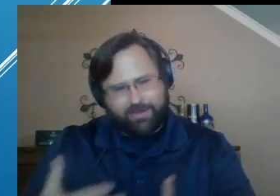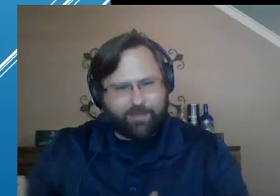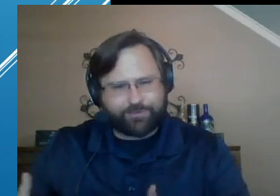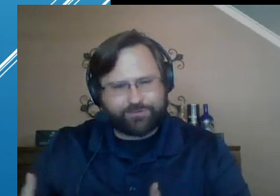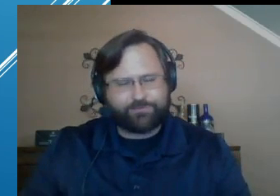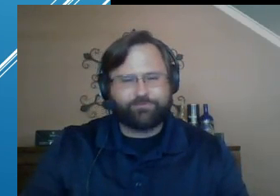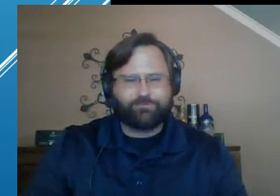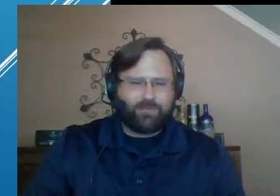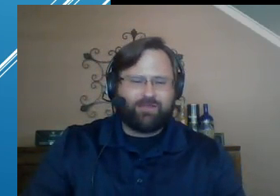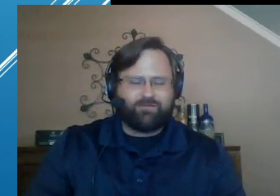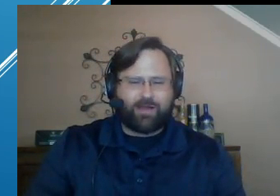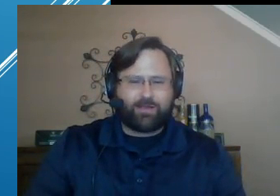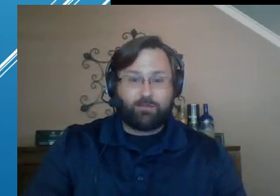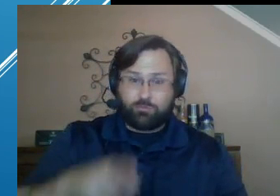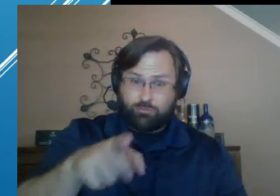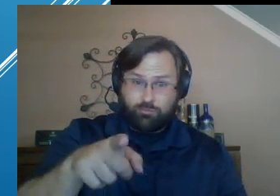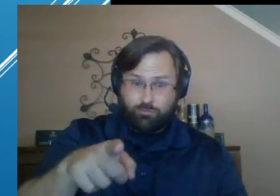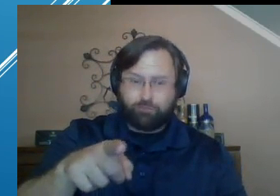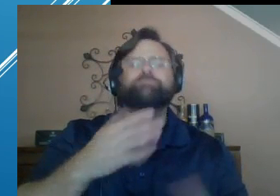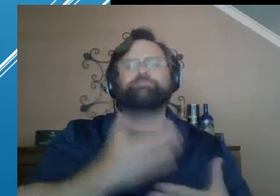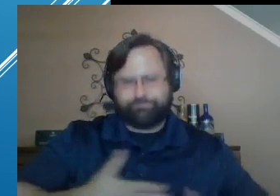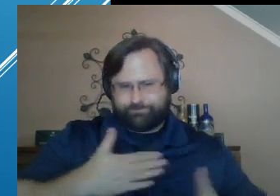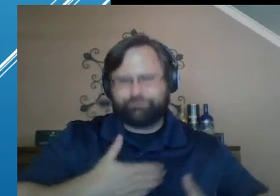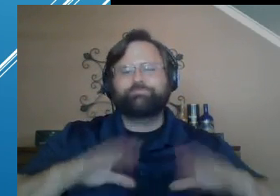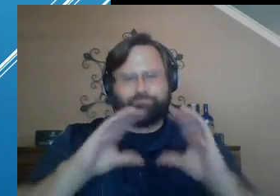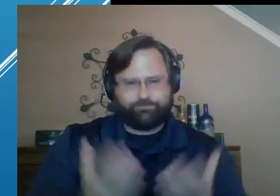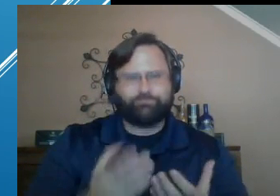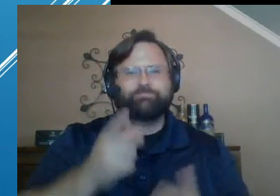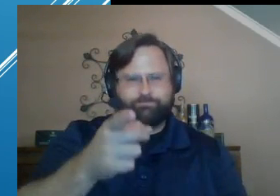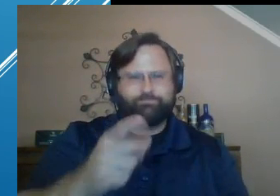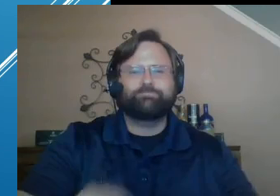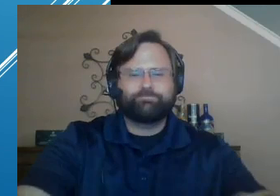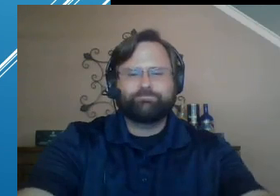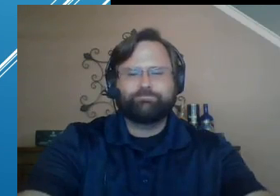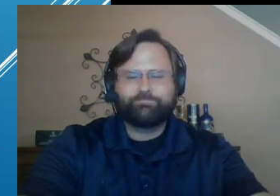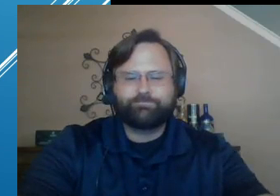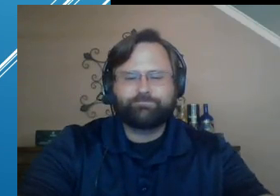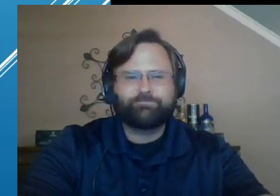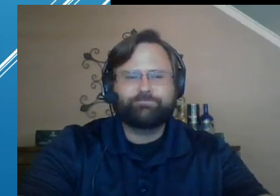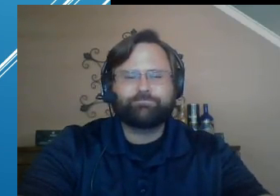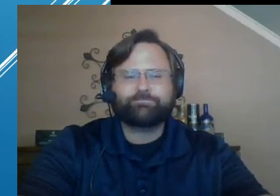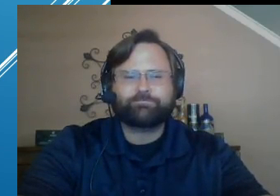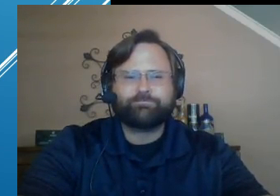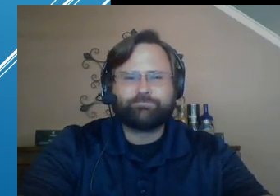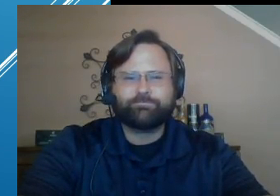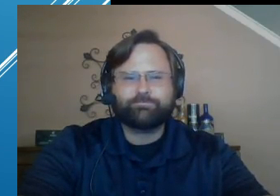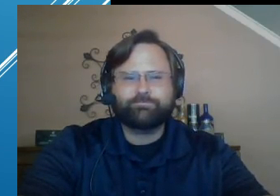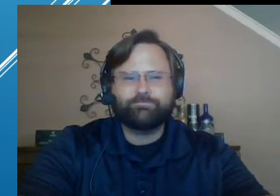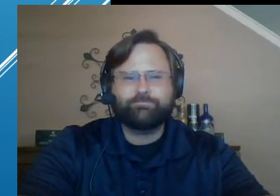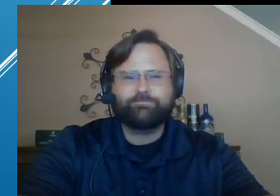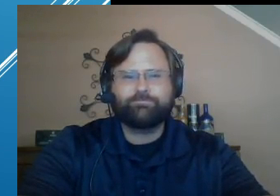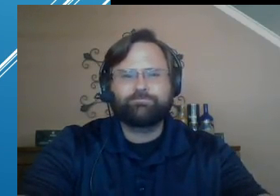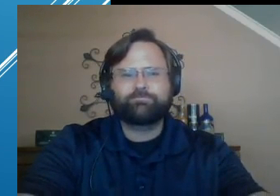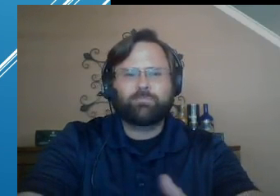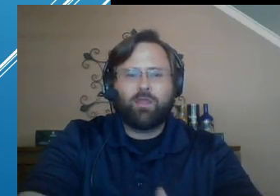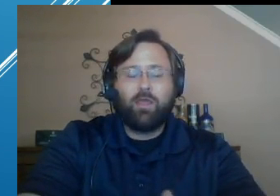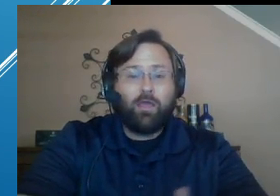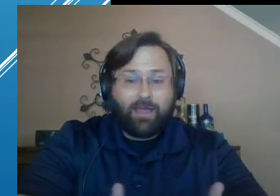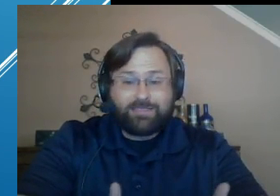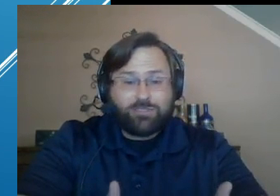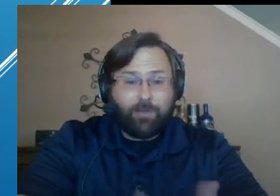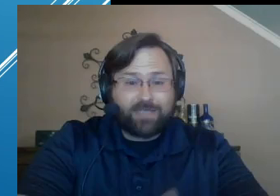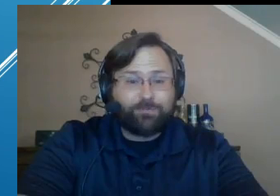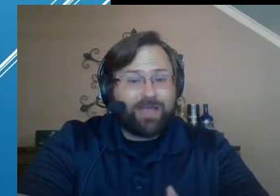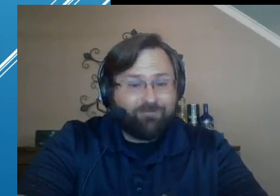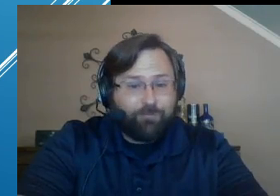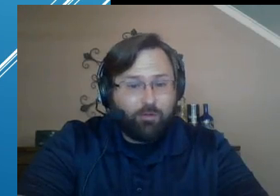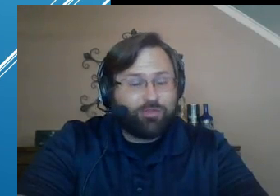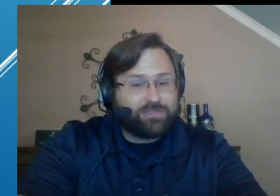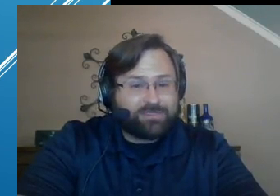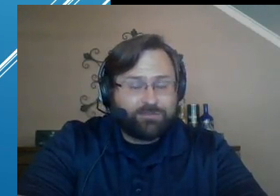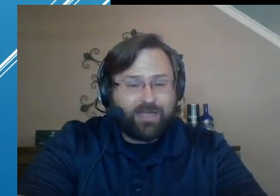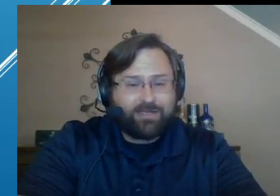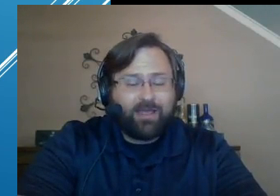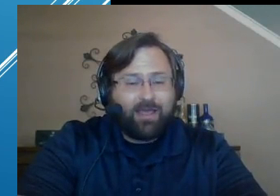eat apples and then finally it's also possible to have both the subject and